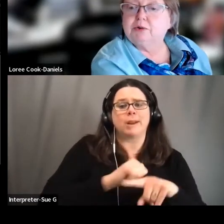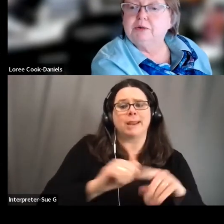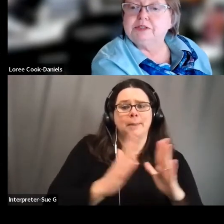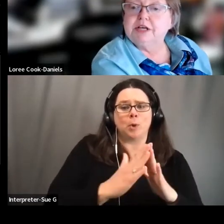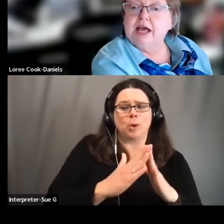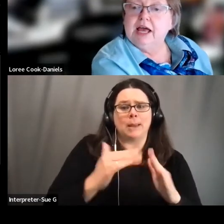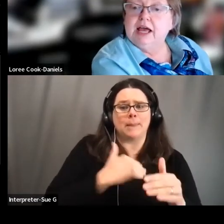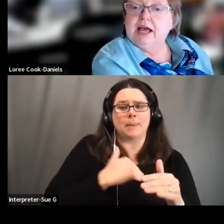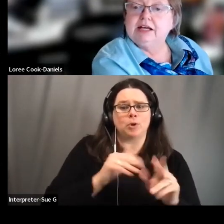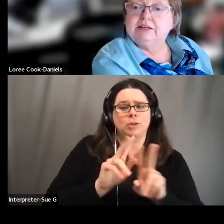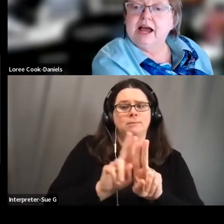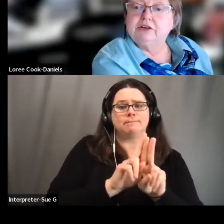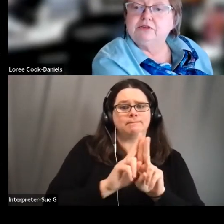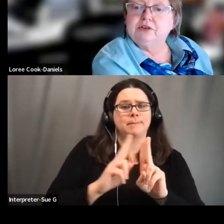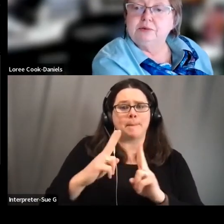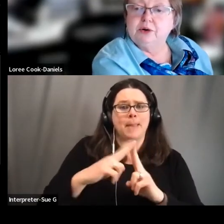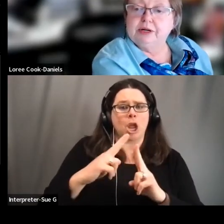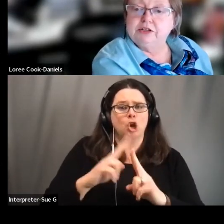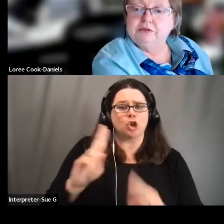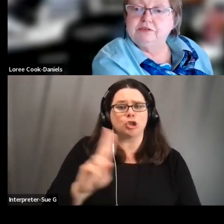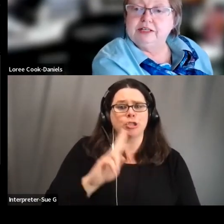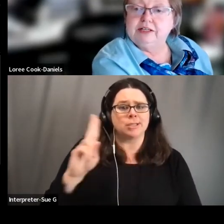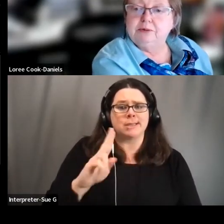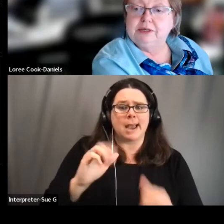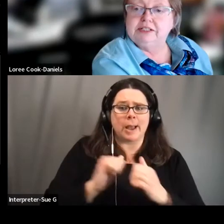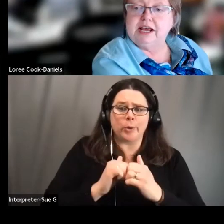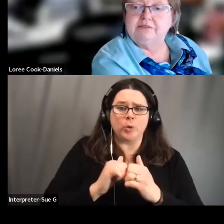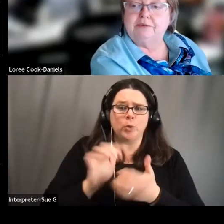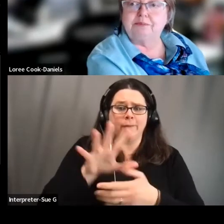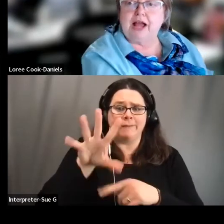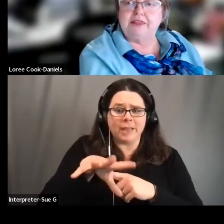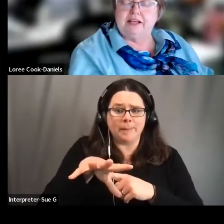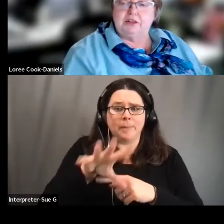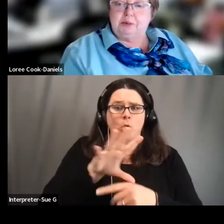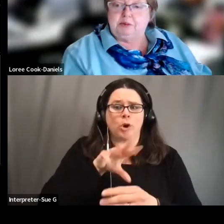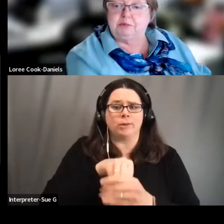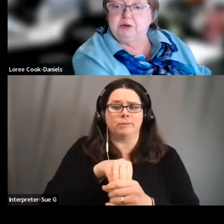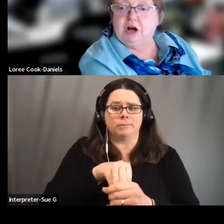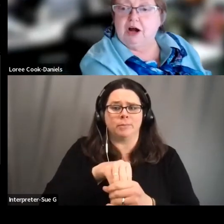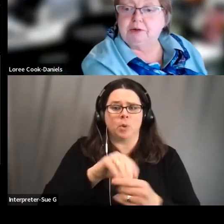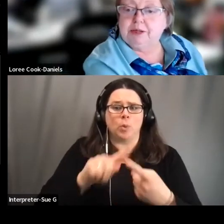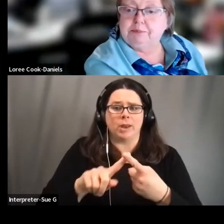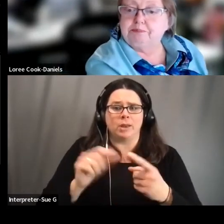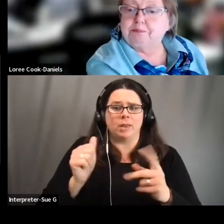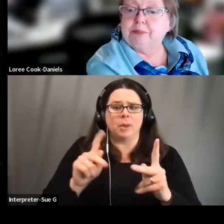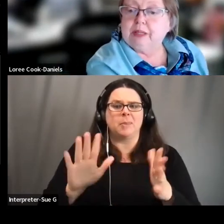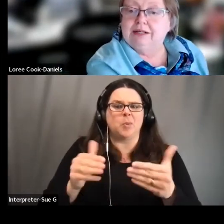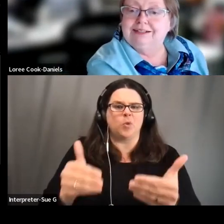groups and how to film or intervene when safe. I think other people moved on with me.